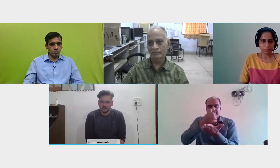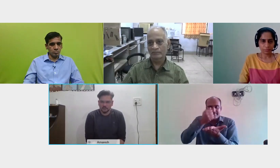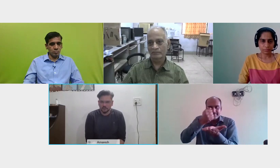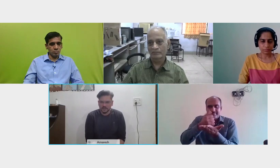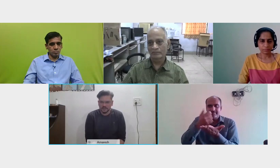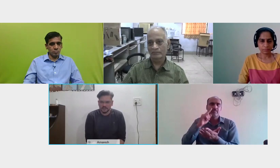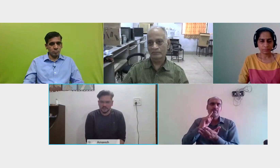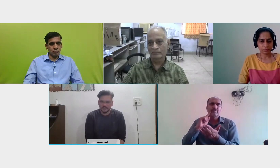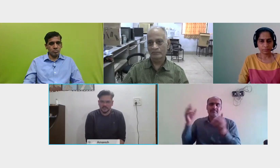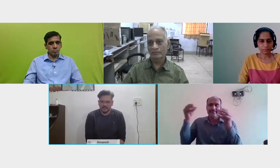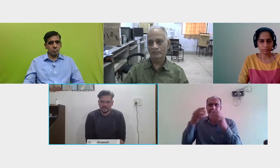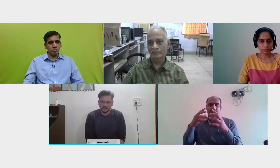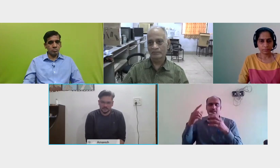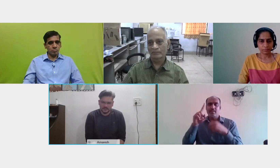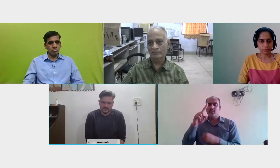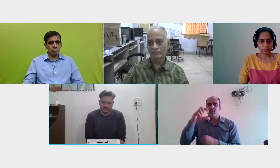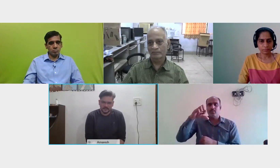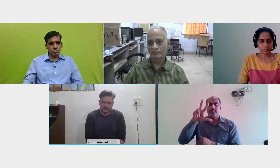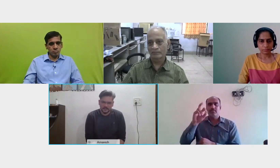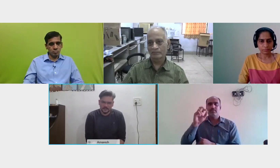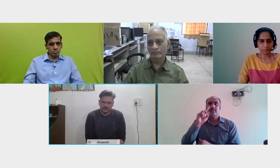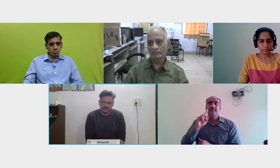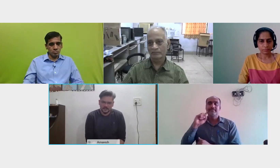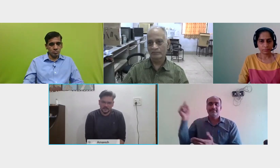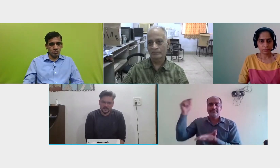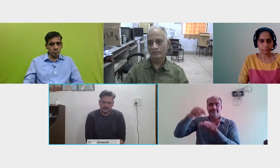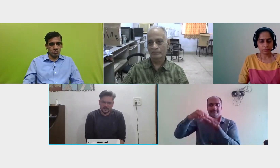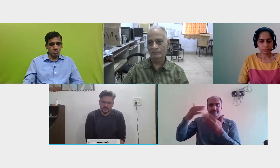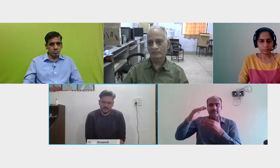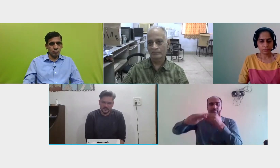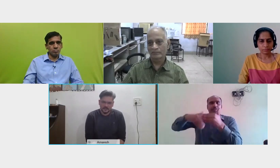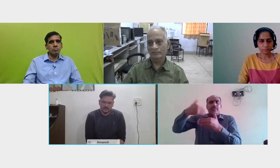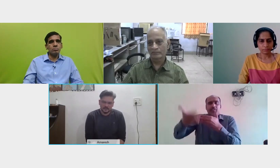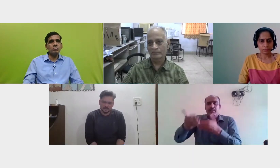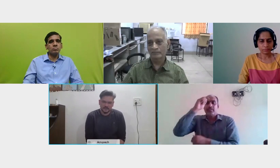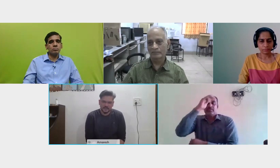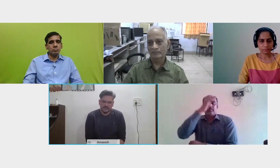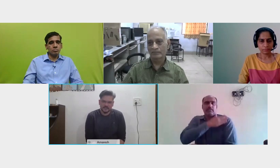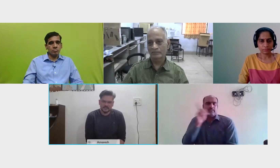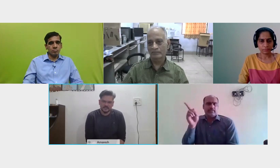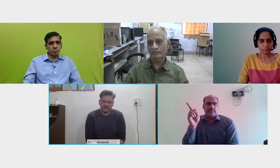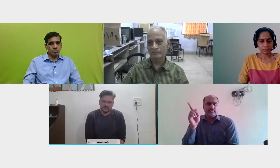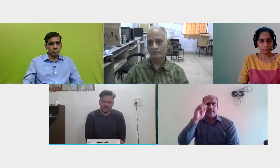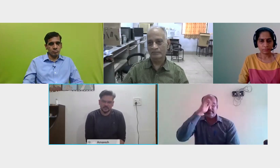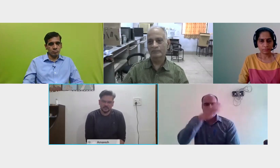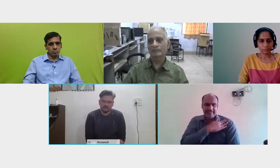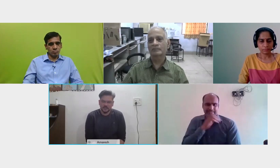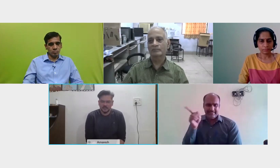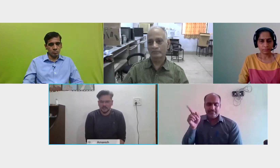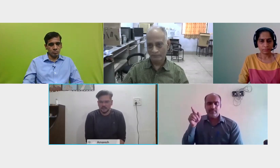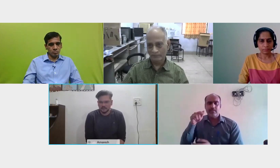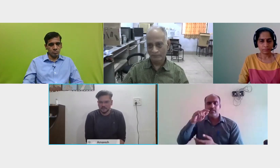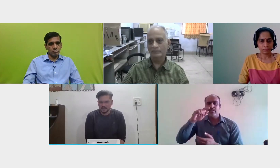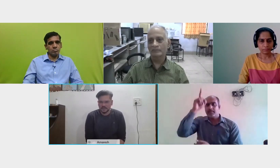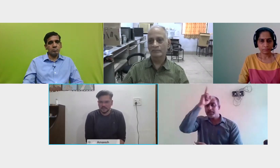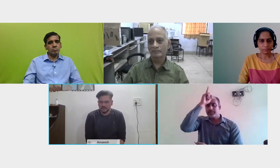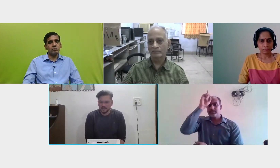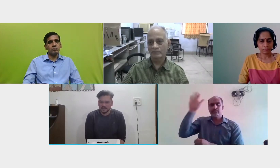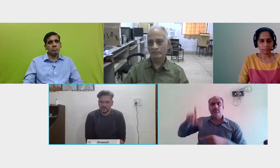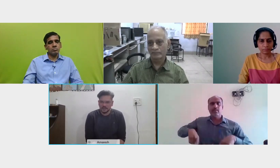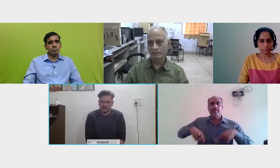with what Gopalakrishnan sir had said in the 1980s when Dr Madan had come to India and